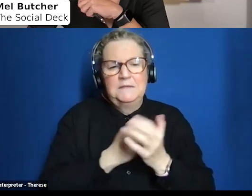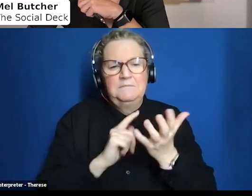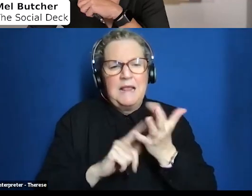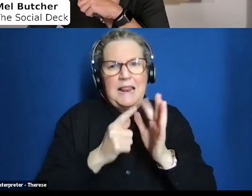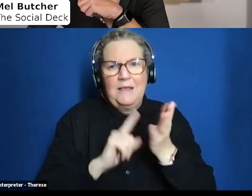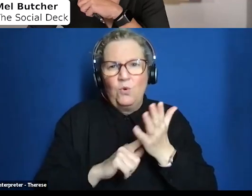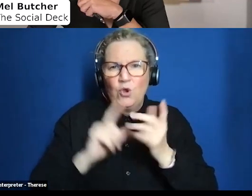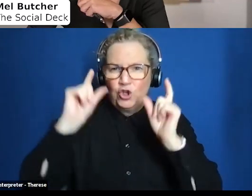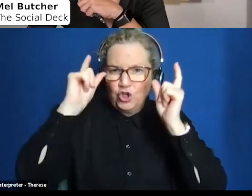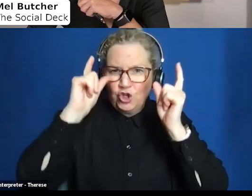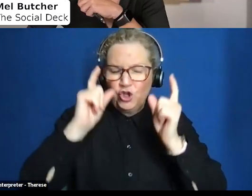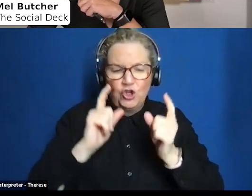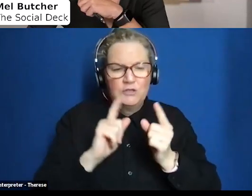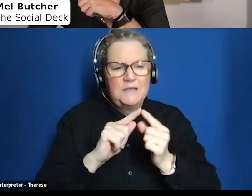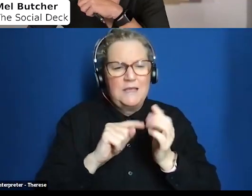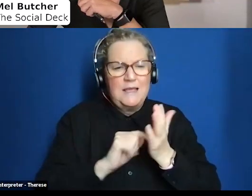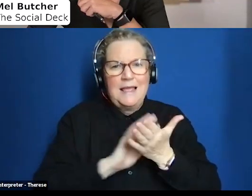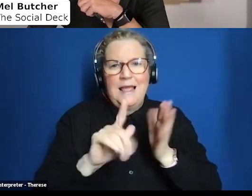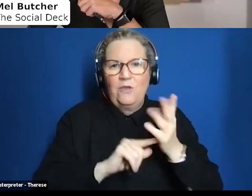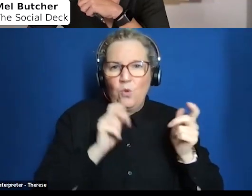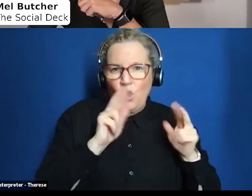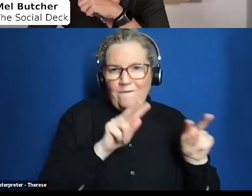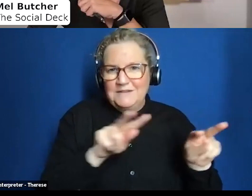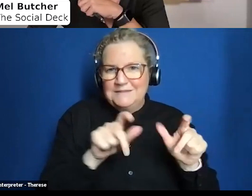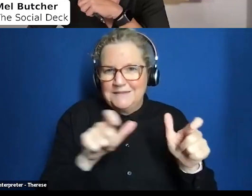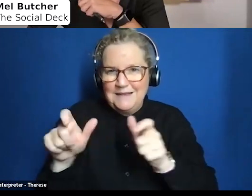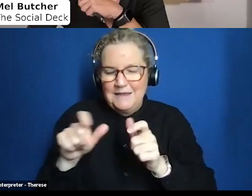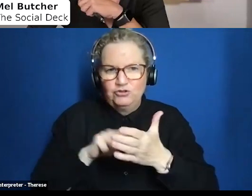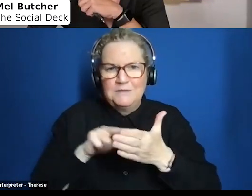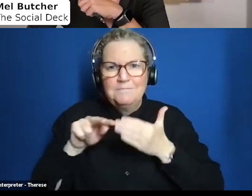ethical oversight, transparency were all absolutely